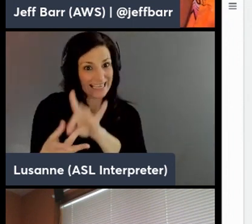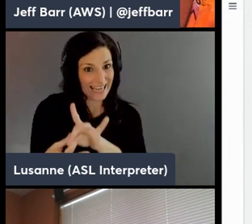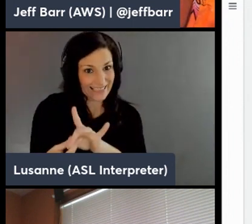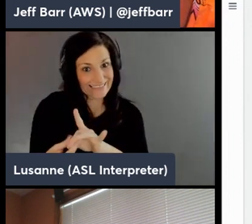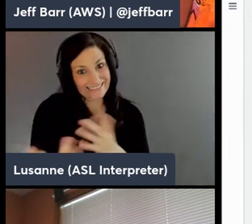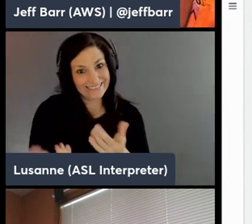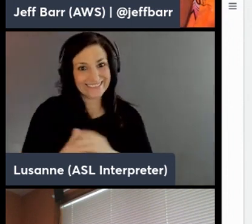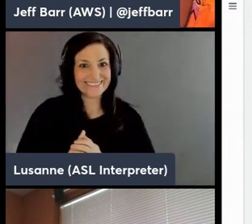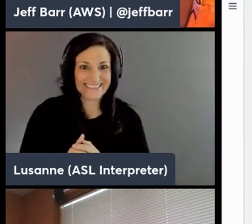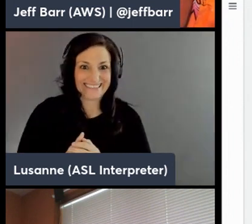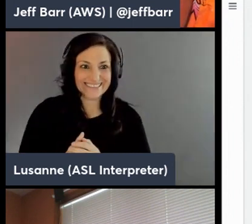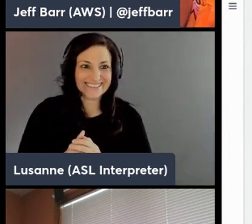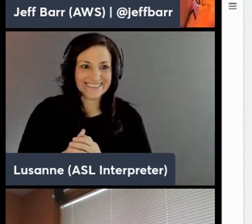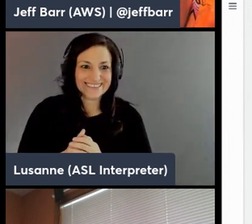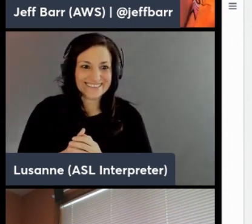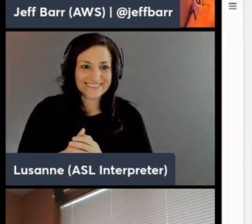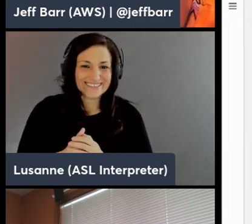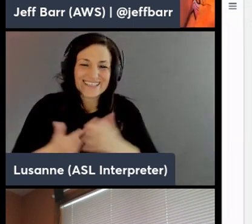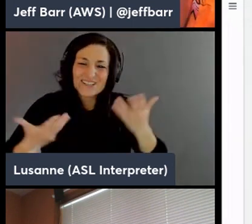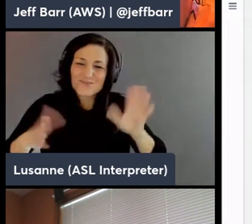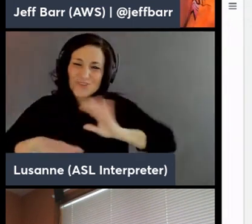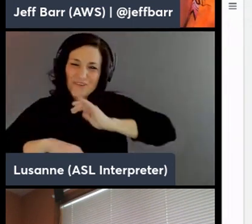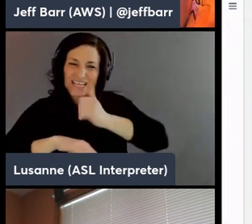I had this all set up earlier before we started.